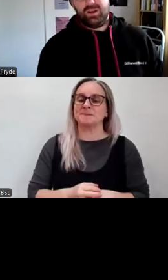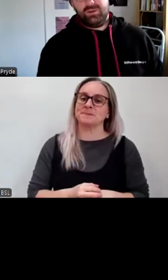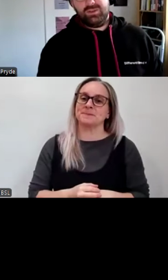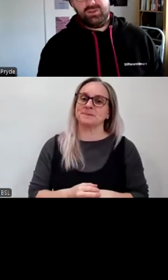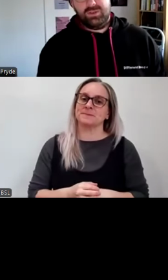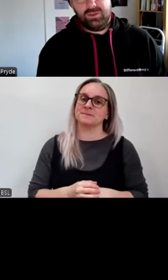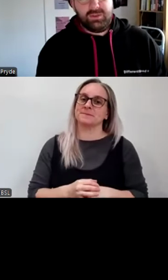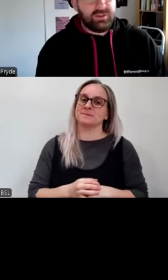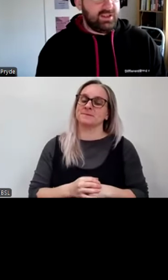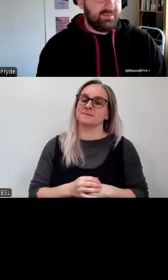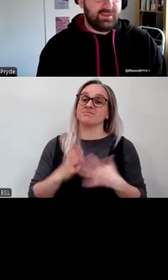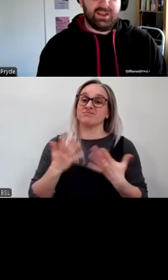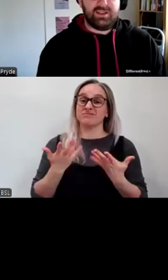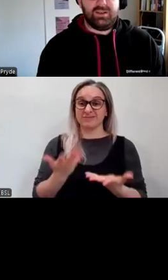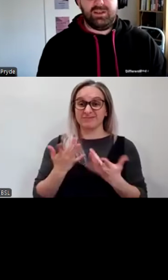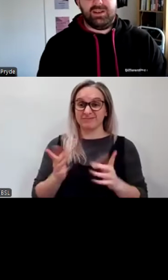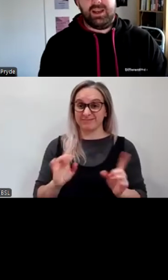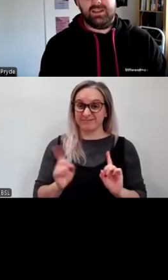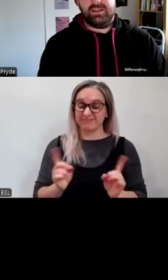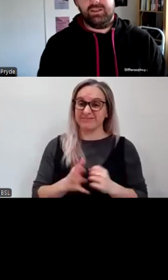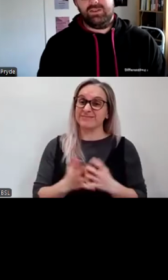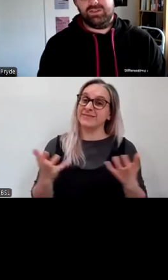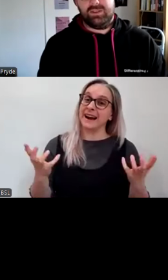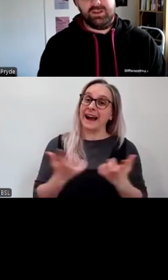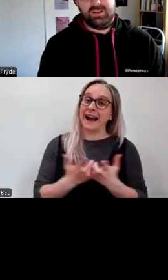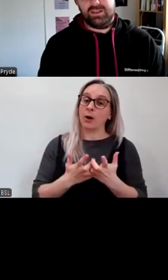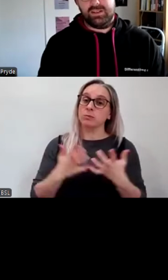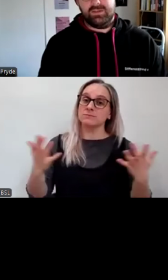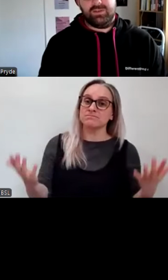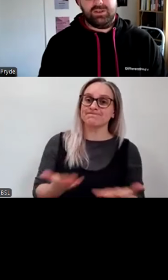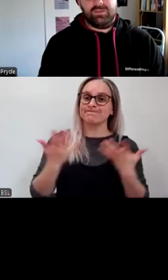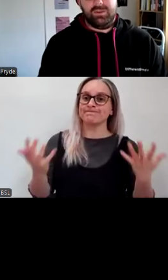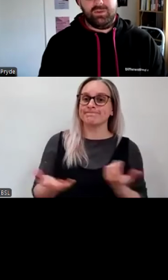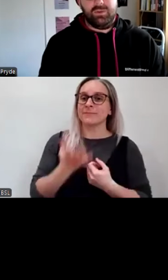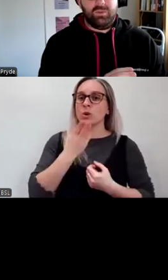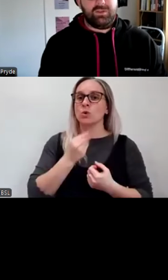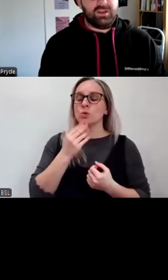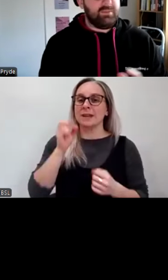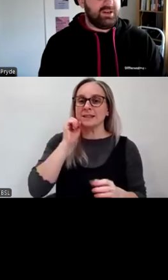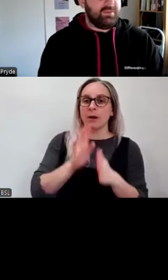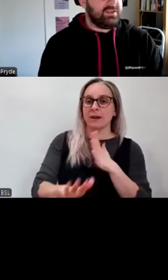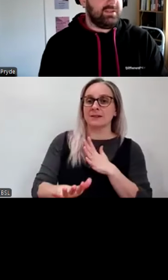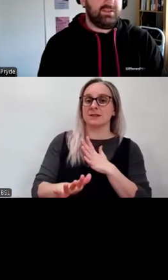What I want to talk to you about today is how we can enhance our user experiences for people with hidden impairments.